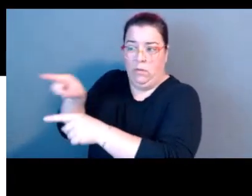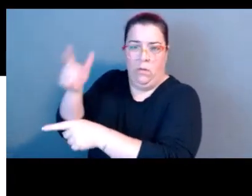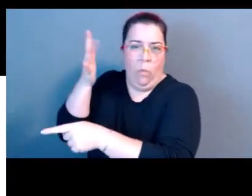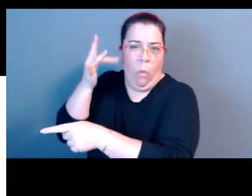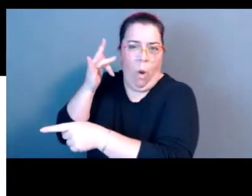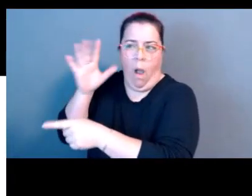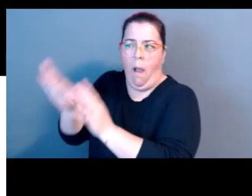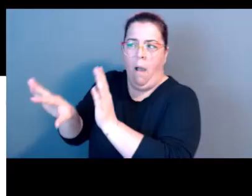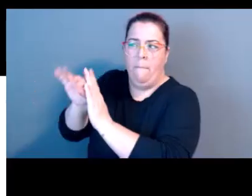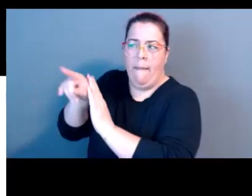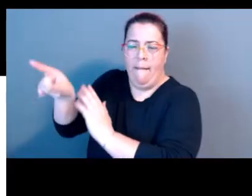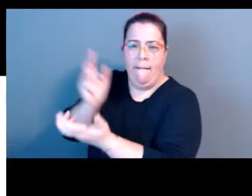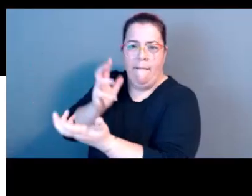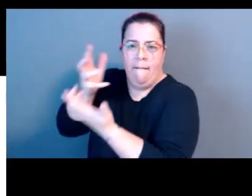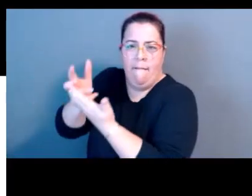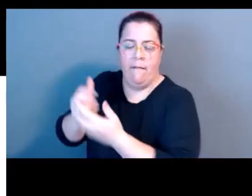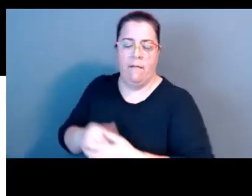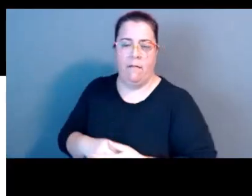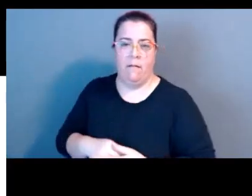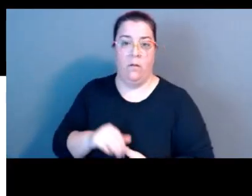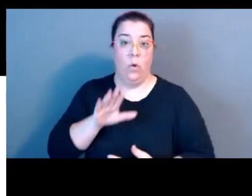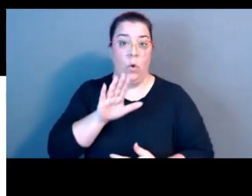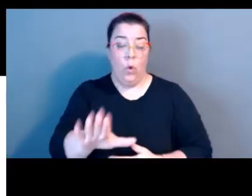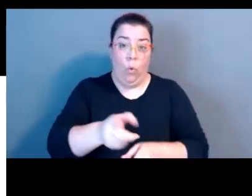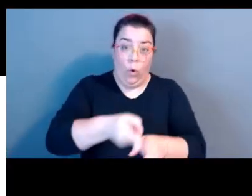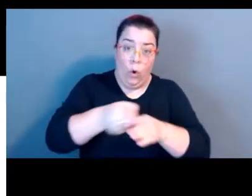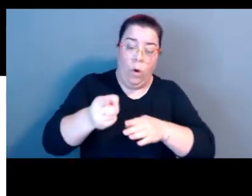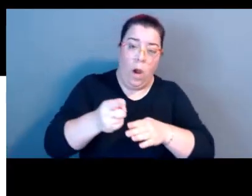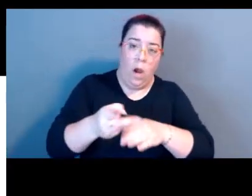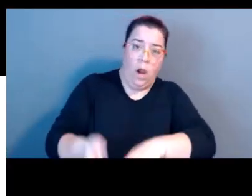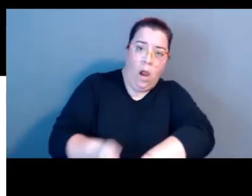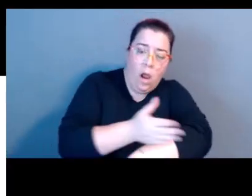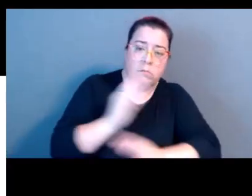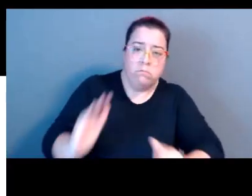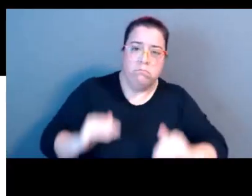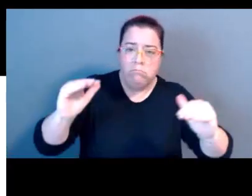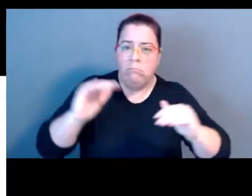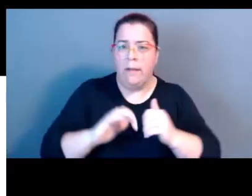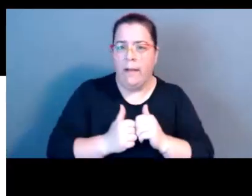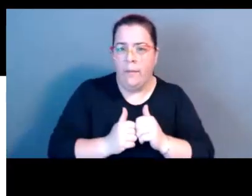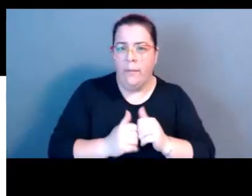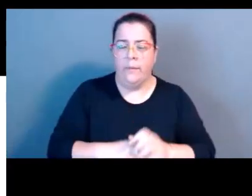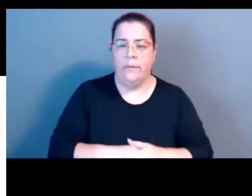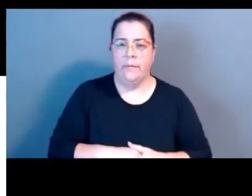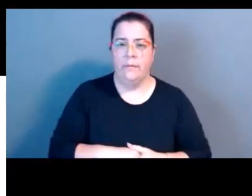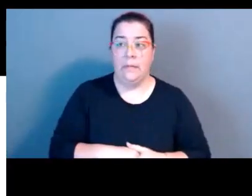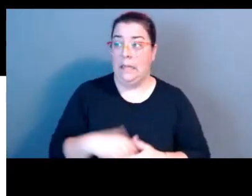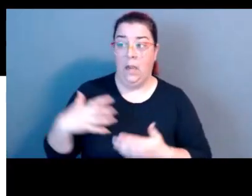You will also specify what you plan to do there and what you hope to gain from this residency.